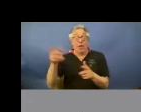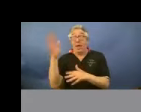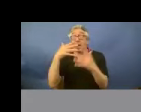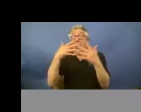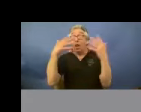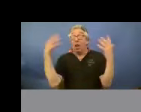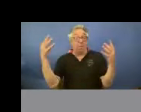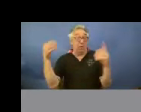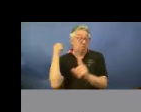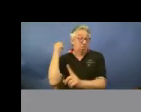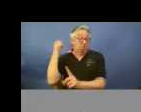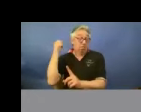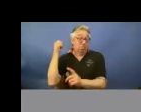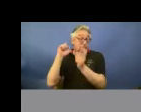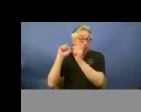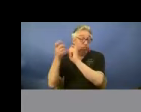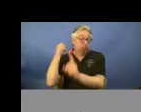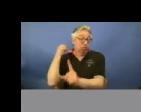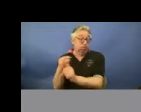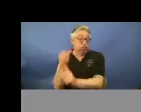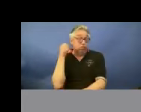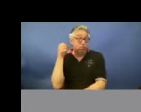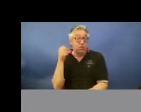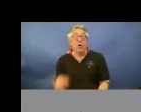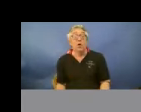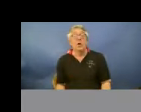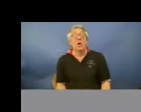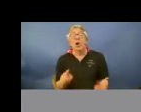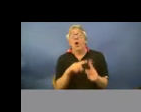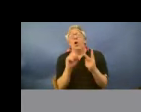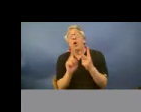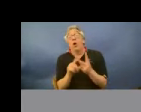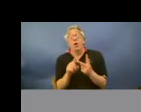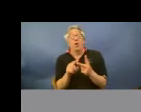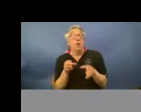You know people with Agonism in some African countries.